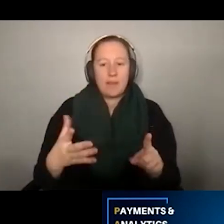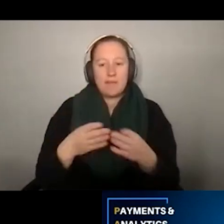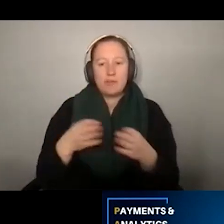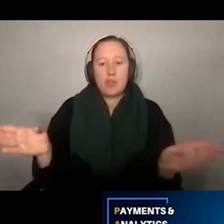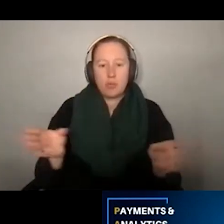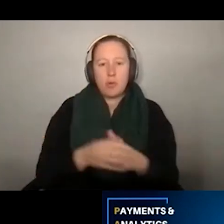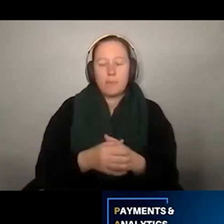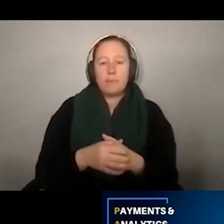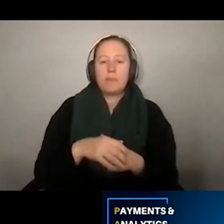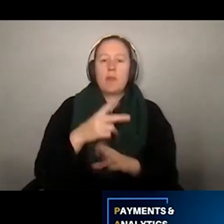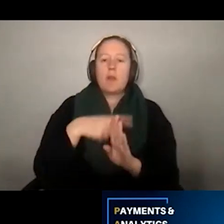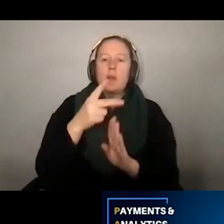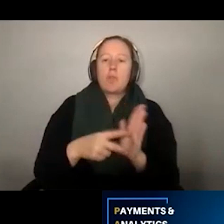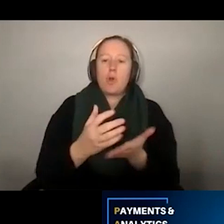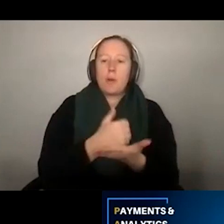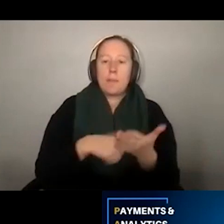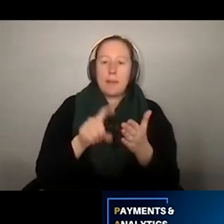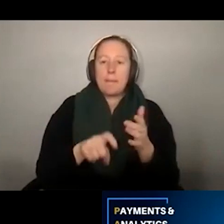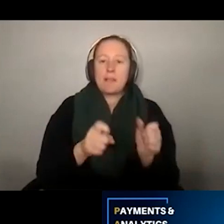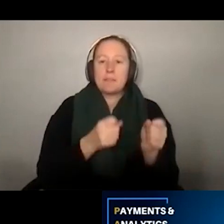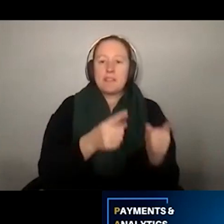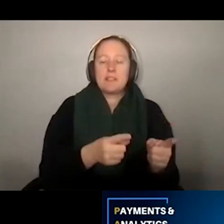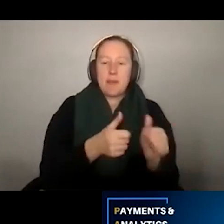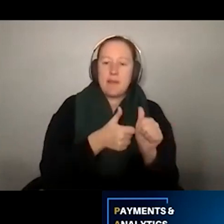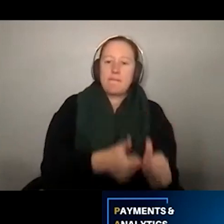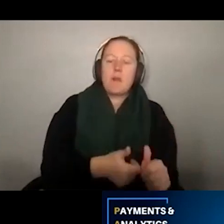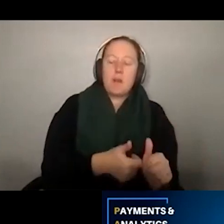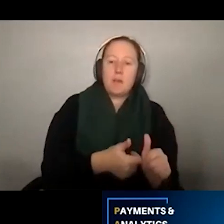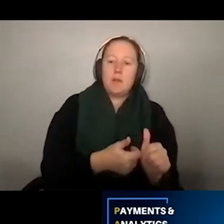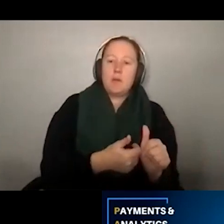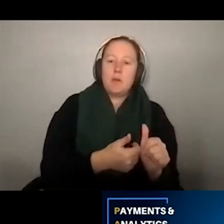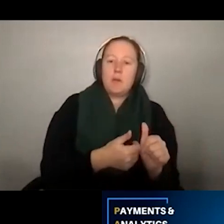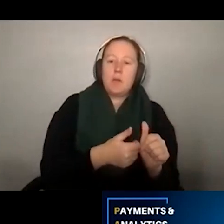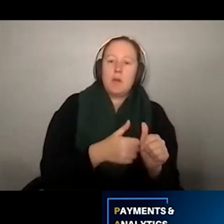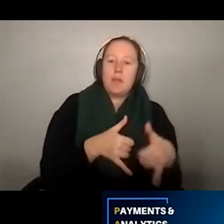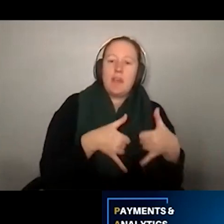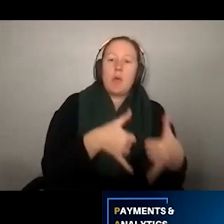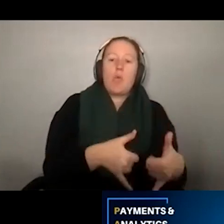Program income must be spent in accordance with the terms and conditions of the award that it is tied to.